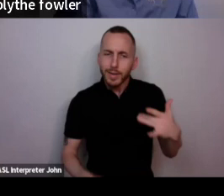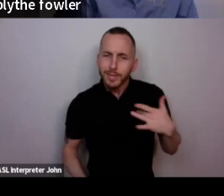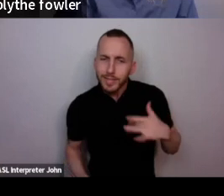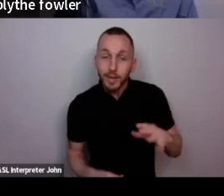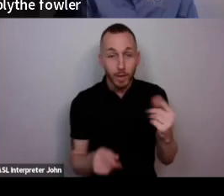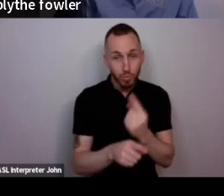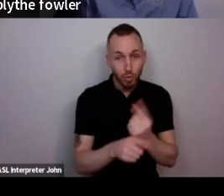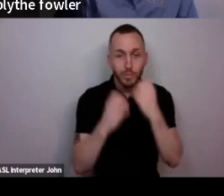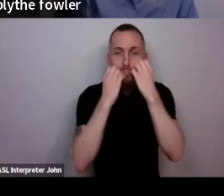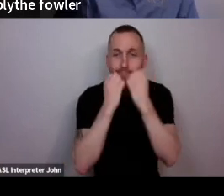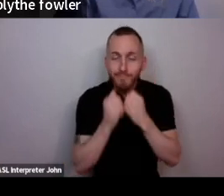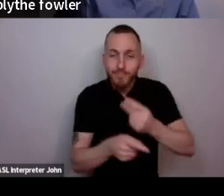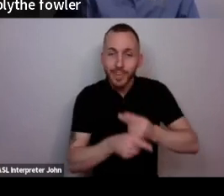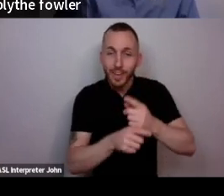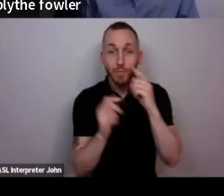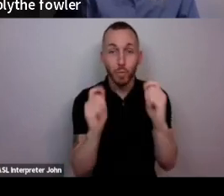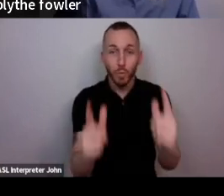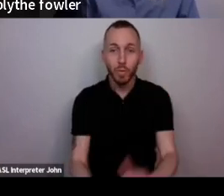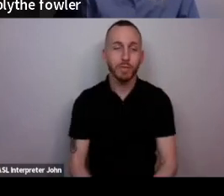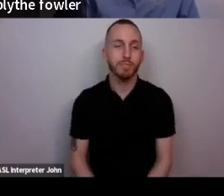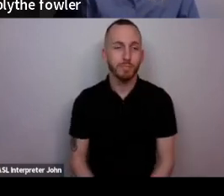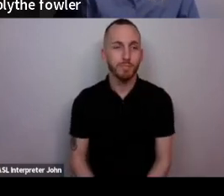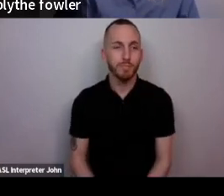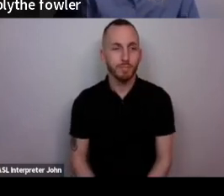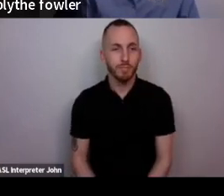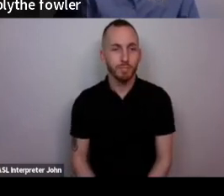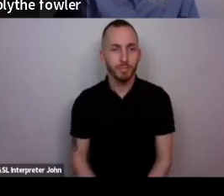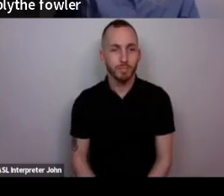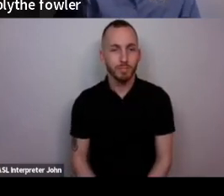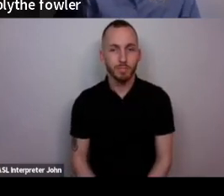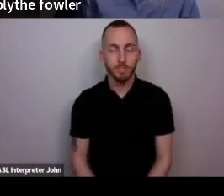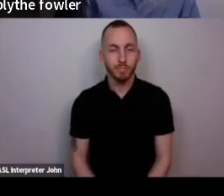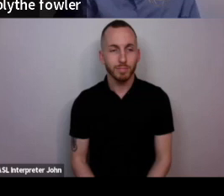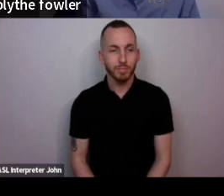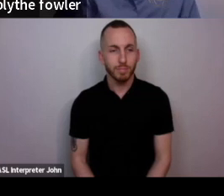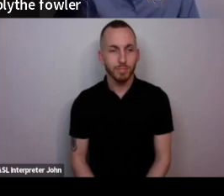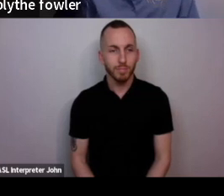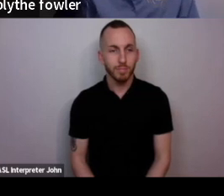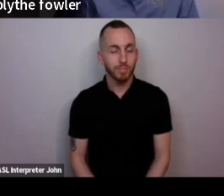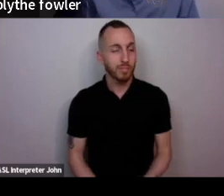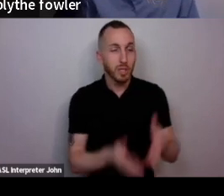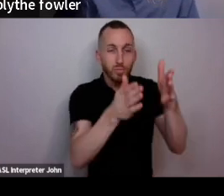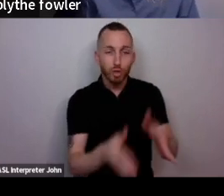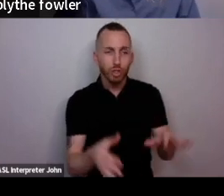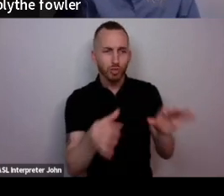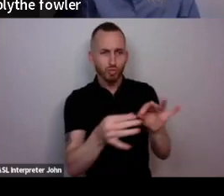for all. Do not correct or contradict any expression of faith. And lastly,